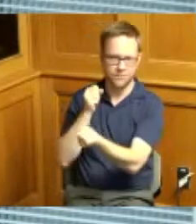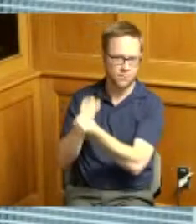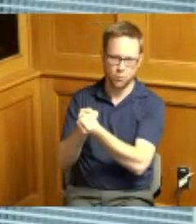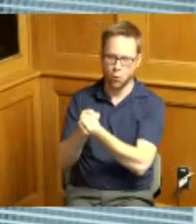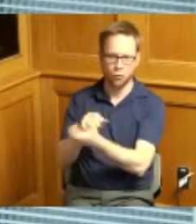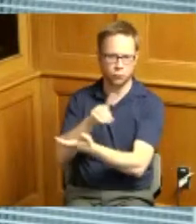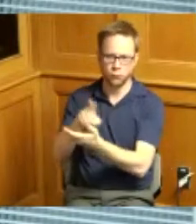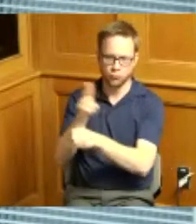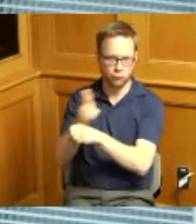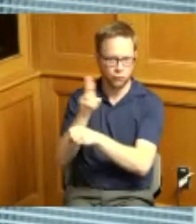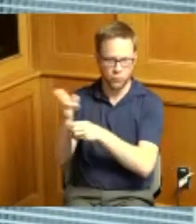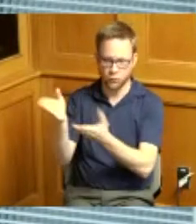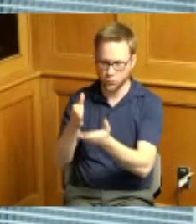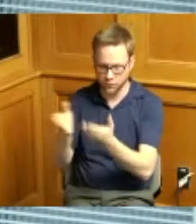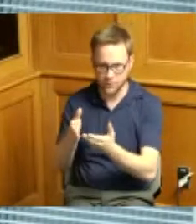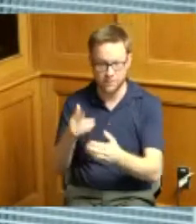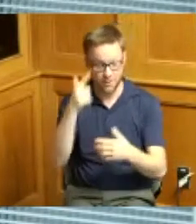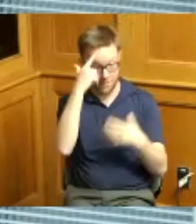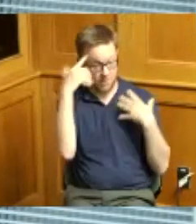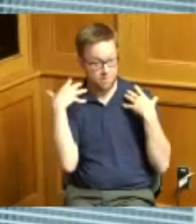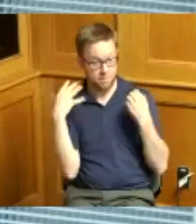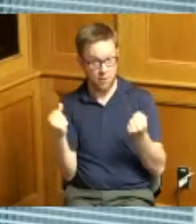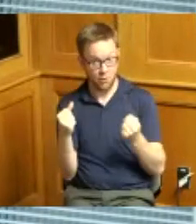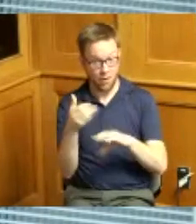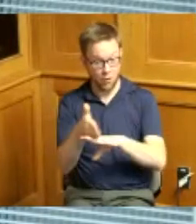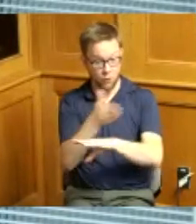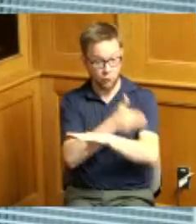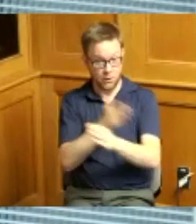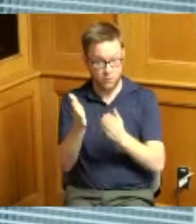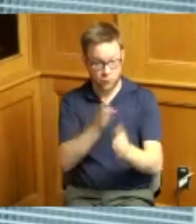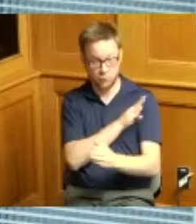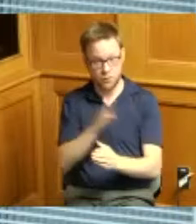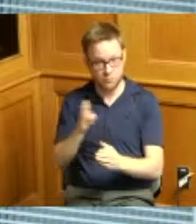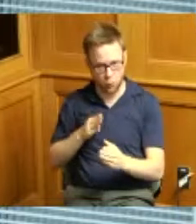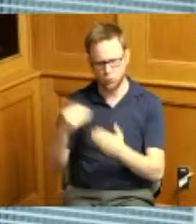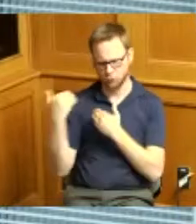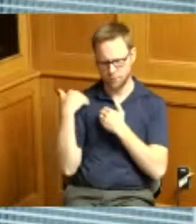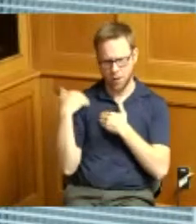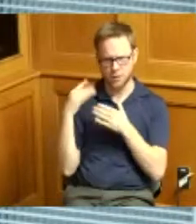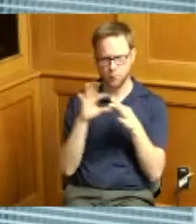mental health recovery services board coordinates both efforts any of their contracts for substance